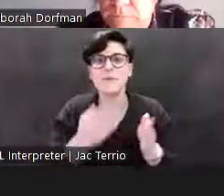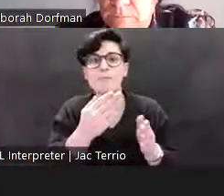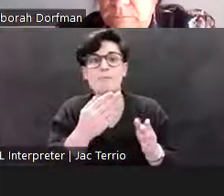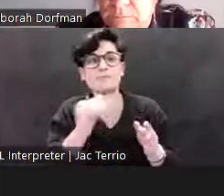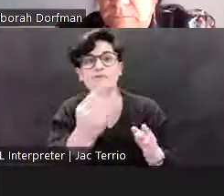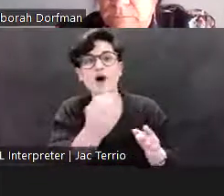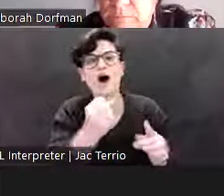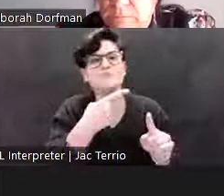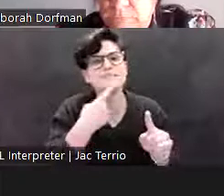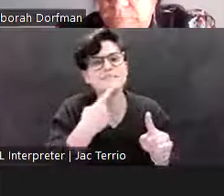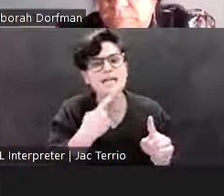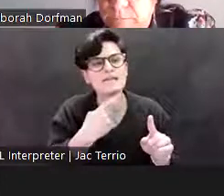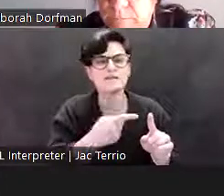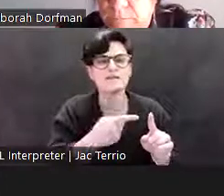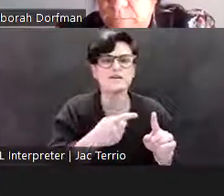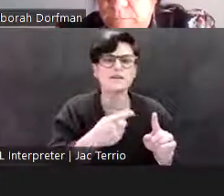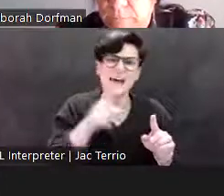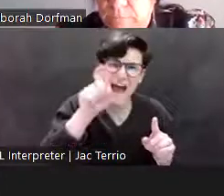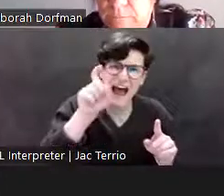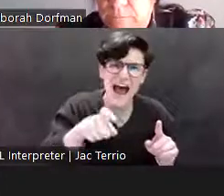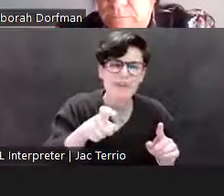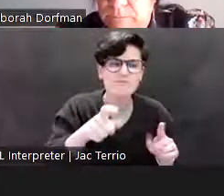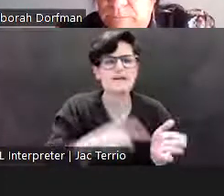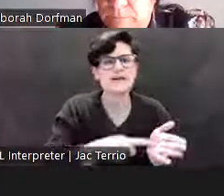the box of copy paper. 15:16:49 And I always say, if you work in